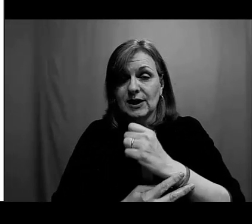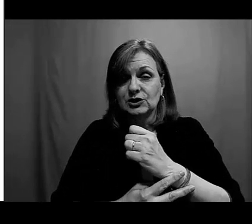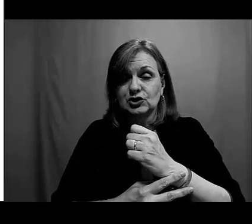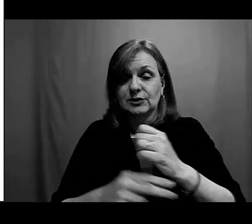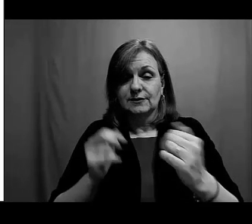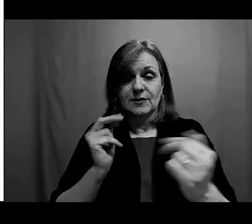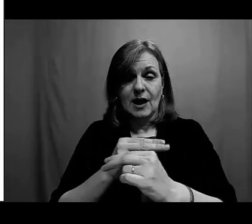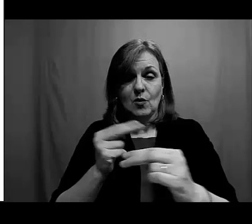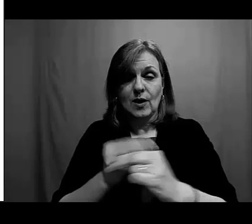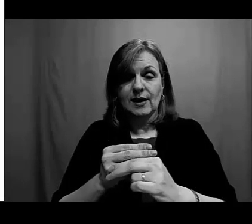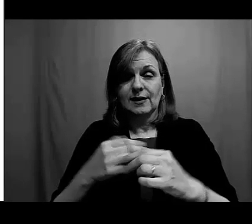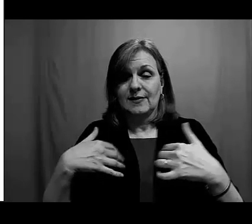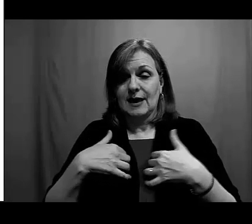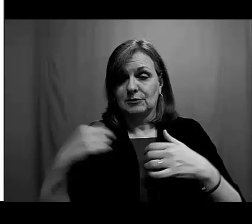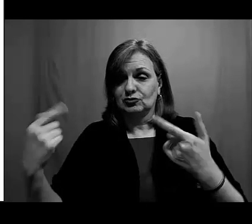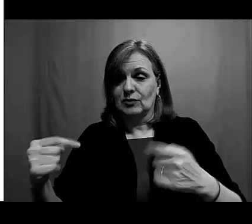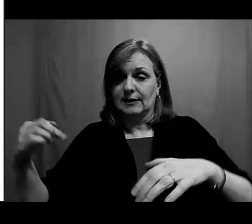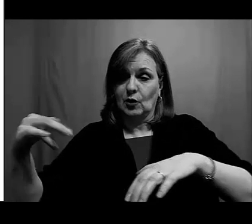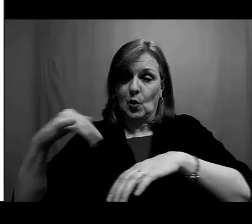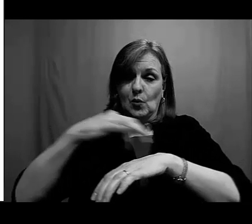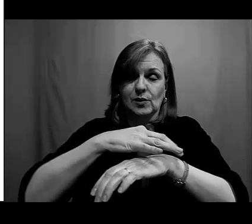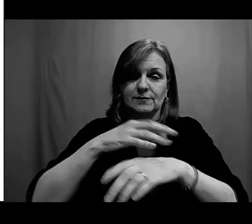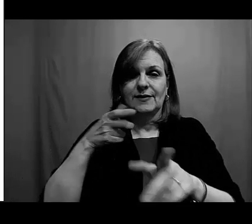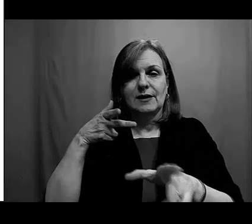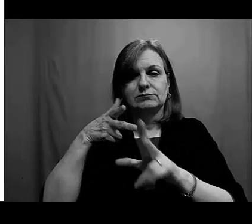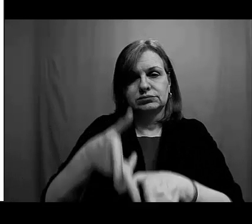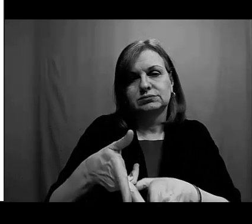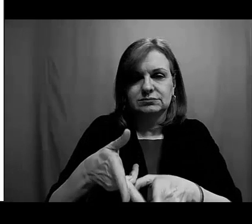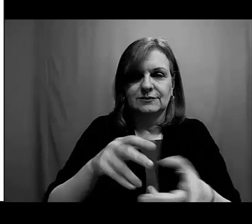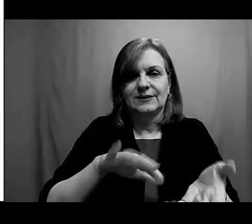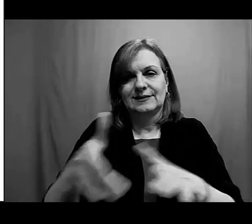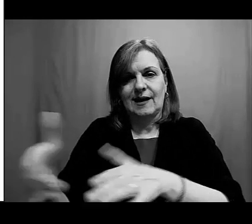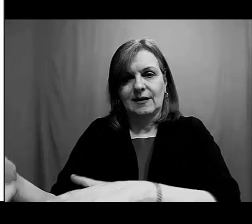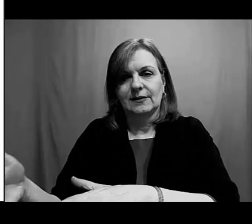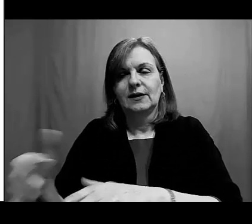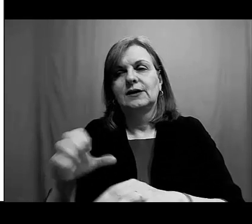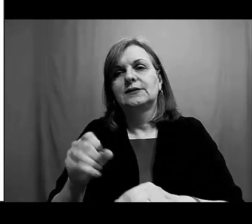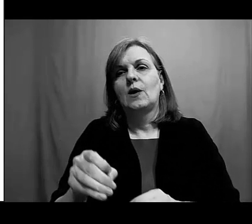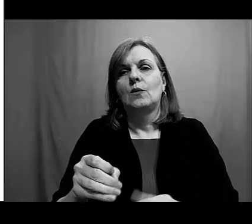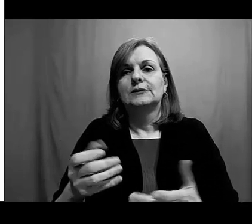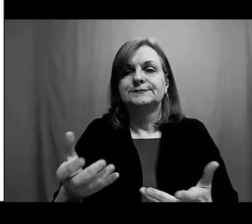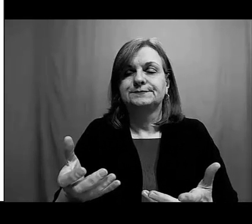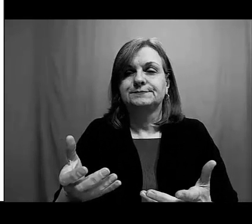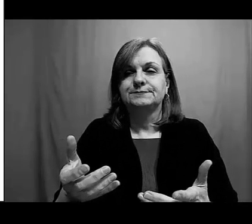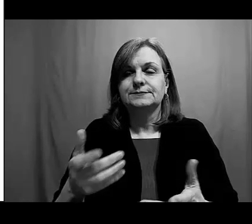would be Frogger(TM) in action!! This is they're all dead!! but when we look at